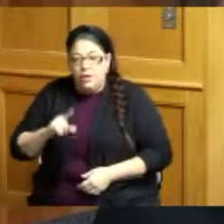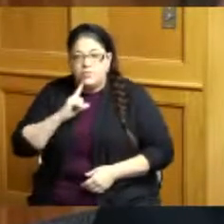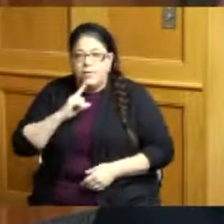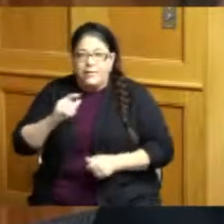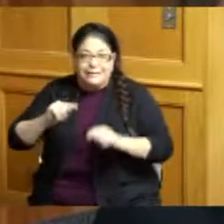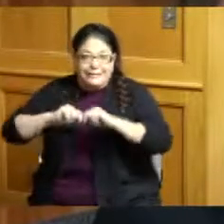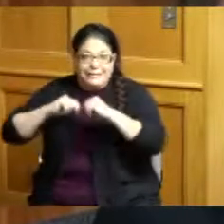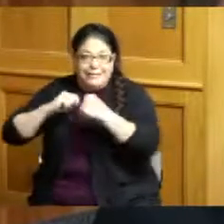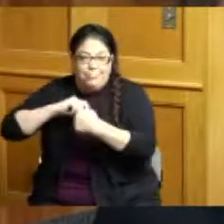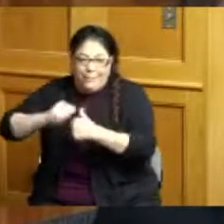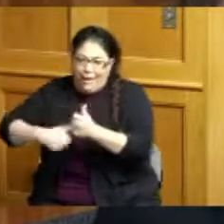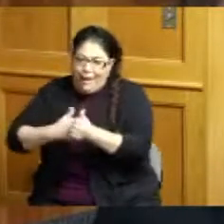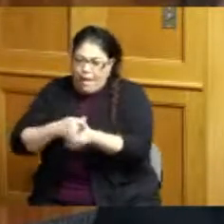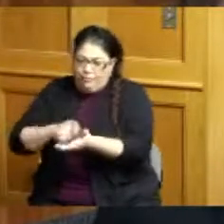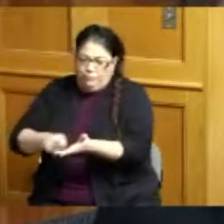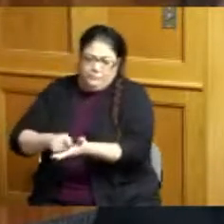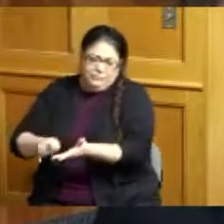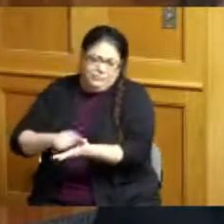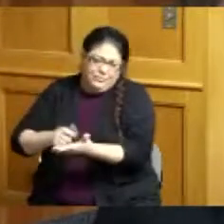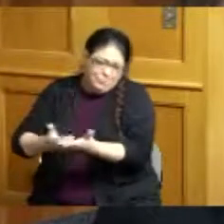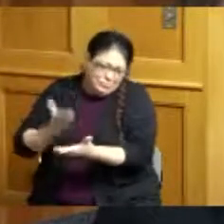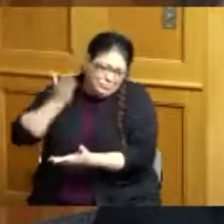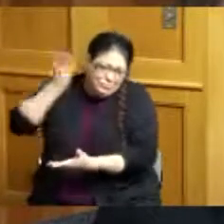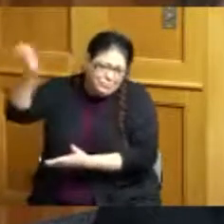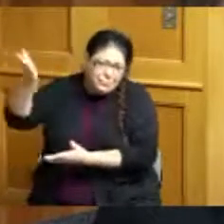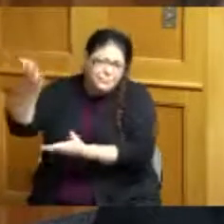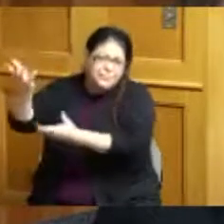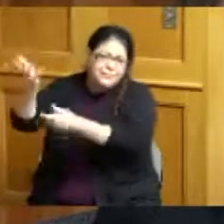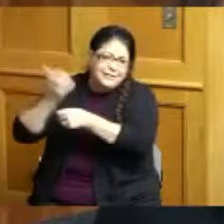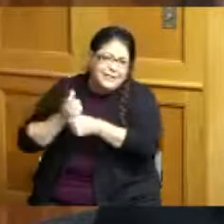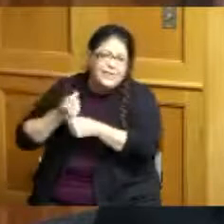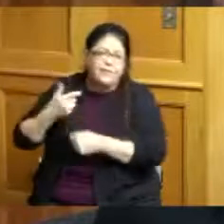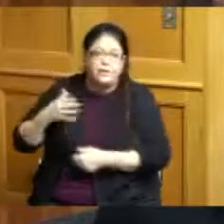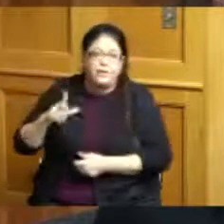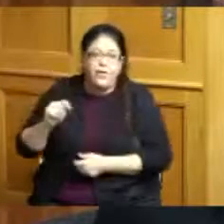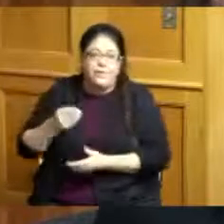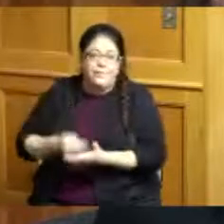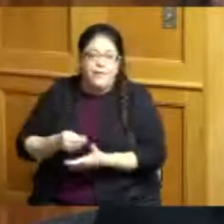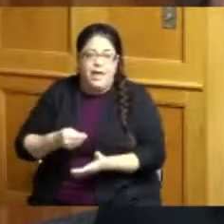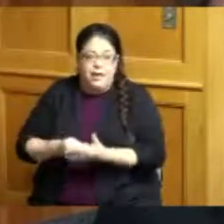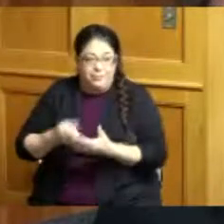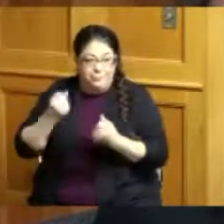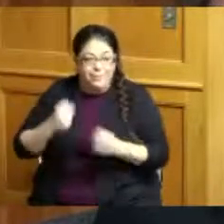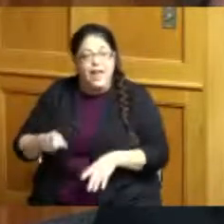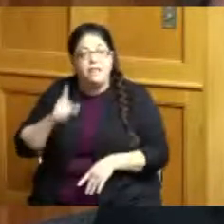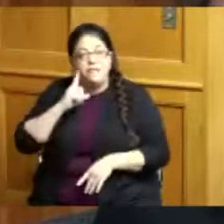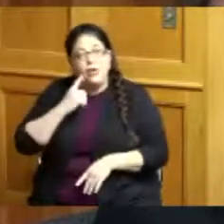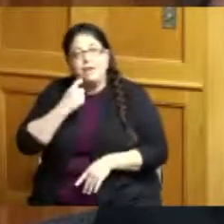this is substantial and we've received grants in the past for addiction response but this is